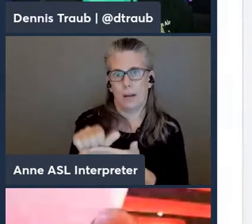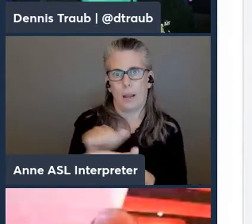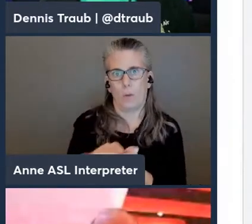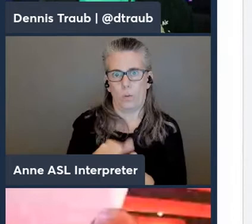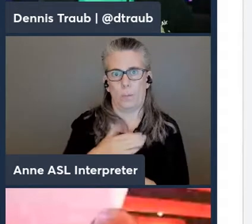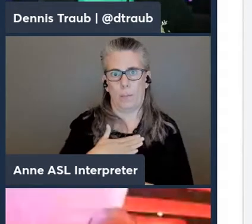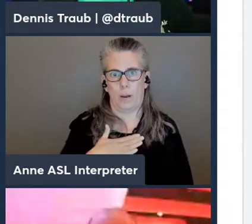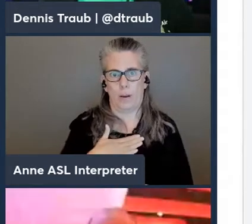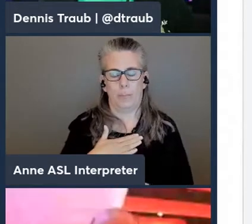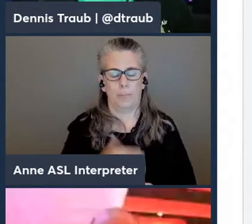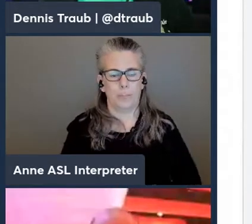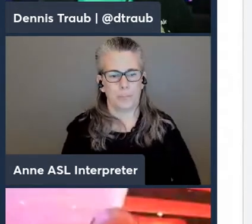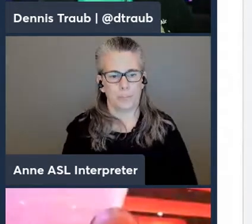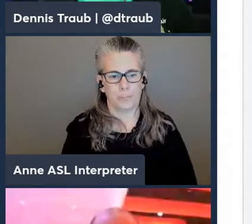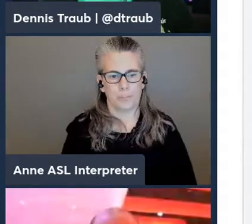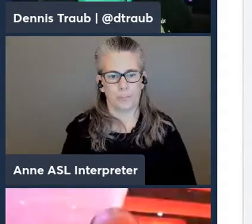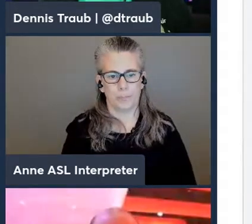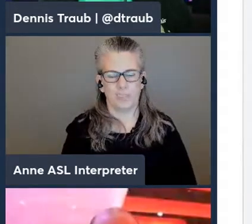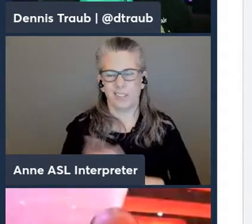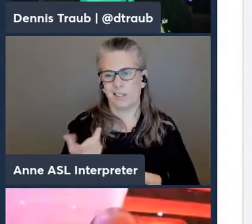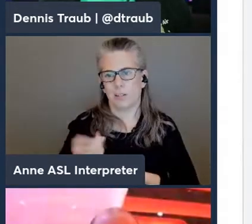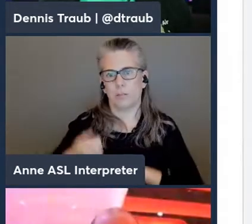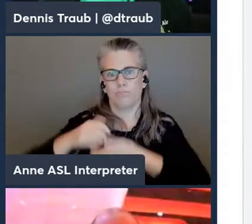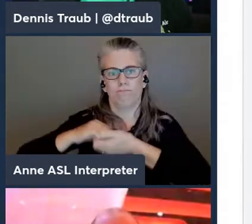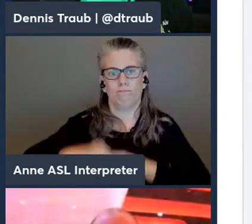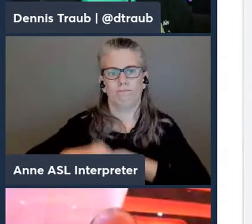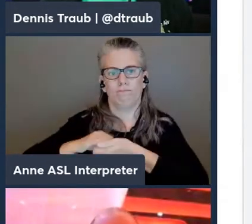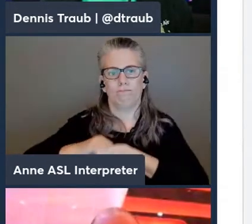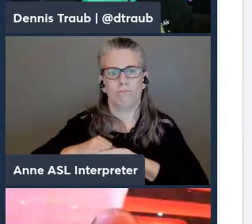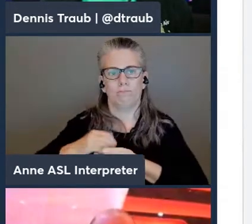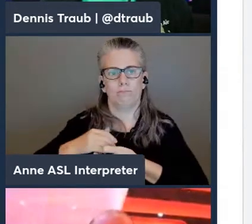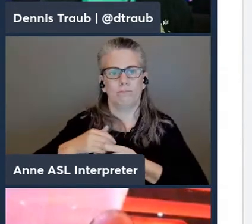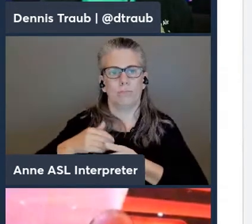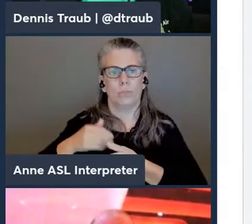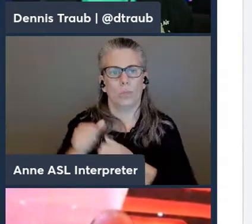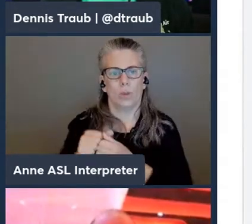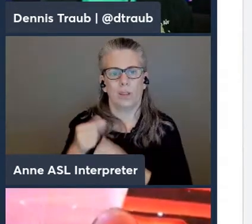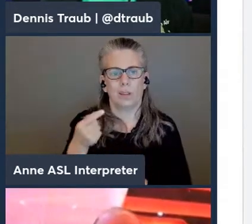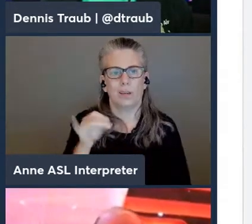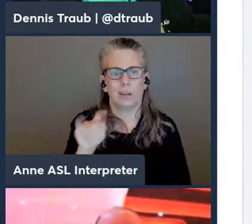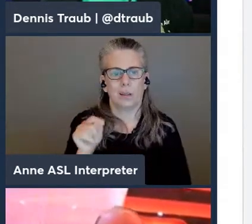This is just a handshake with GitHub. Yeah. And then I need to pick the repository.